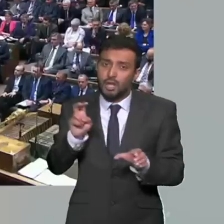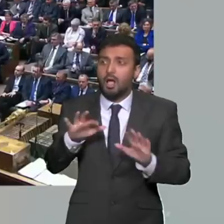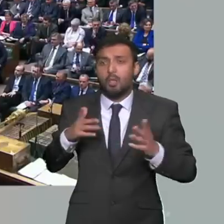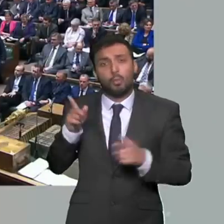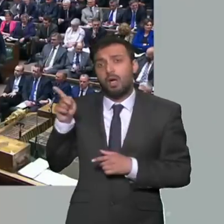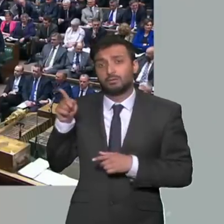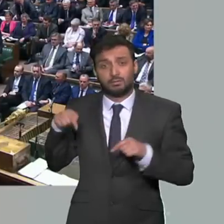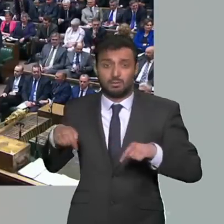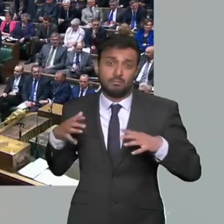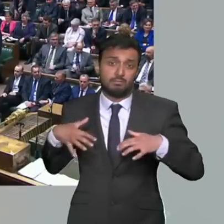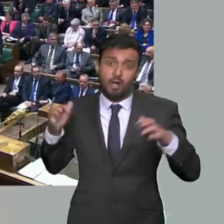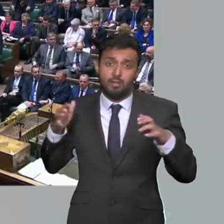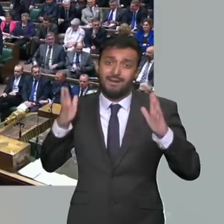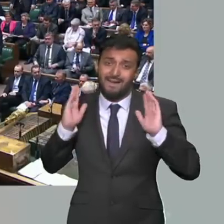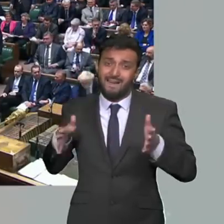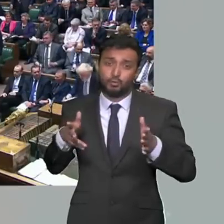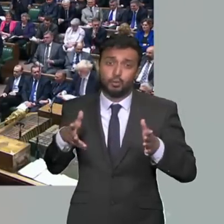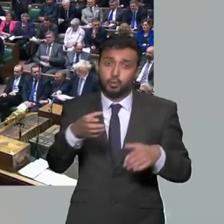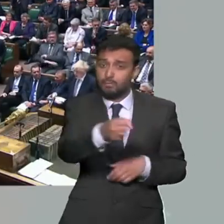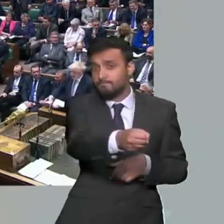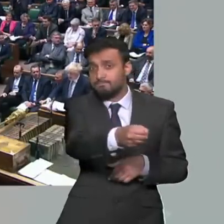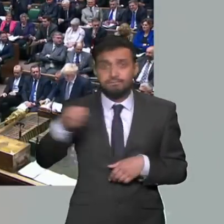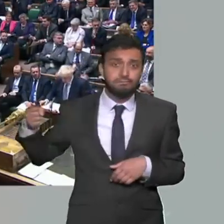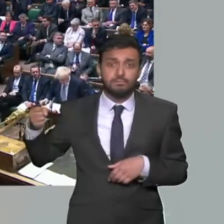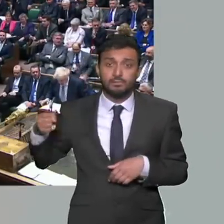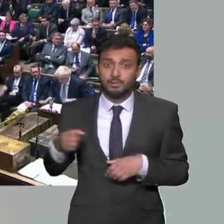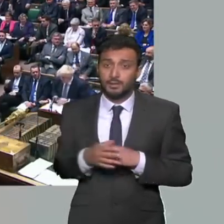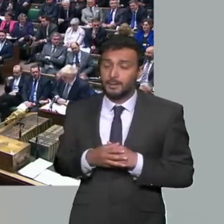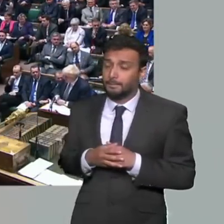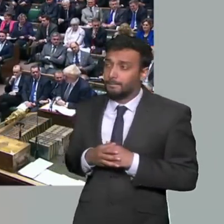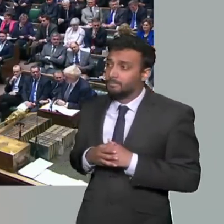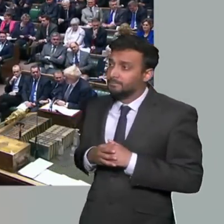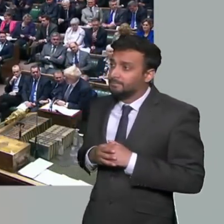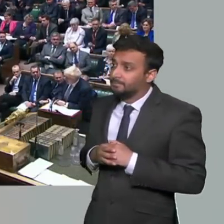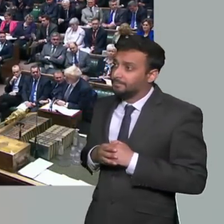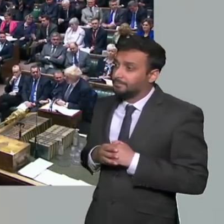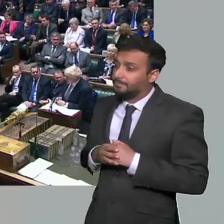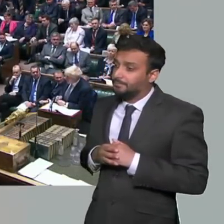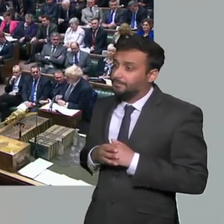The Prime Minister I thank the right hon. Gentleman very much, and I direct him to the report.